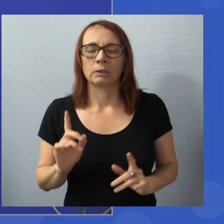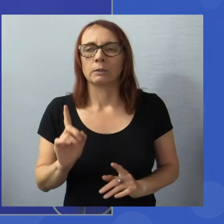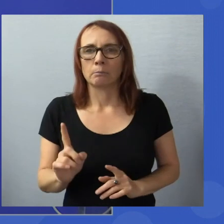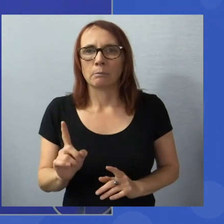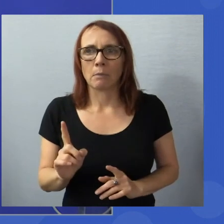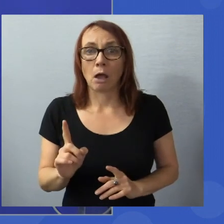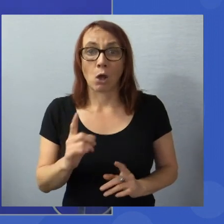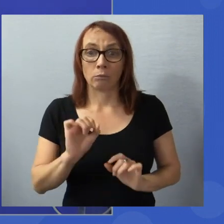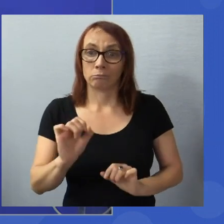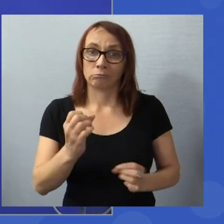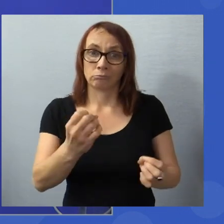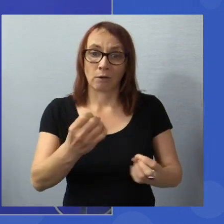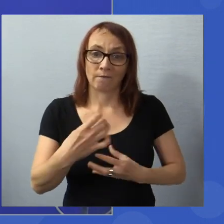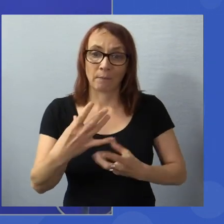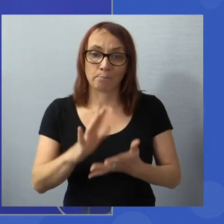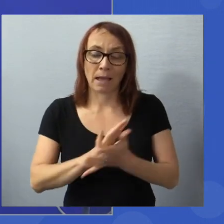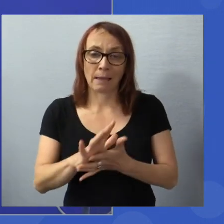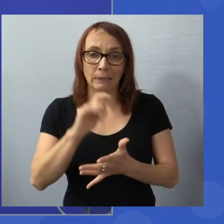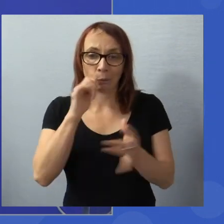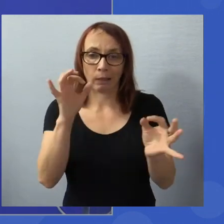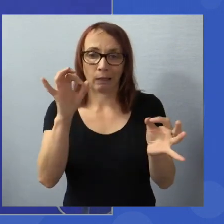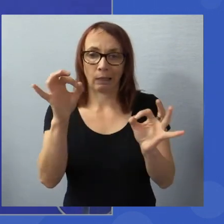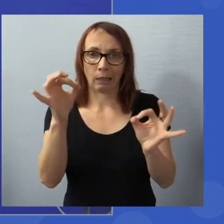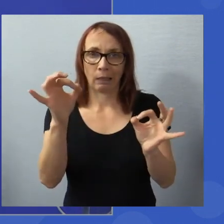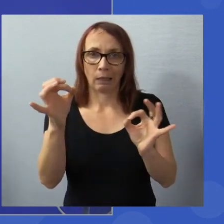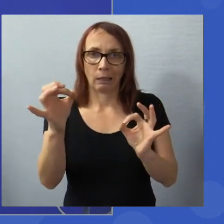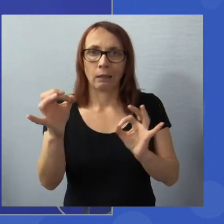us just to make those tweaks to try make things as you want them to be so please